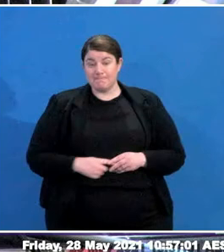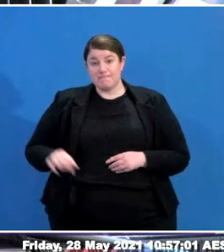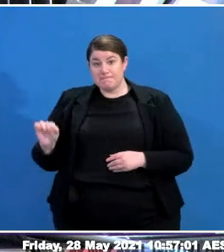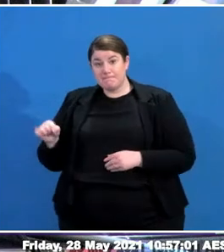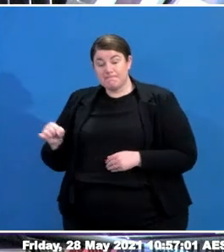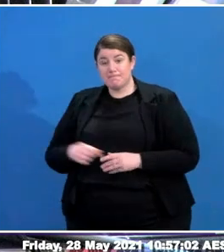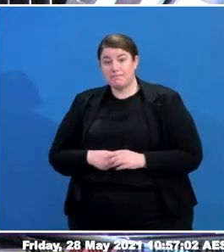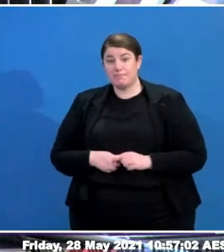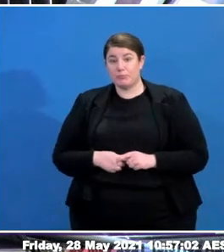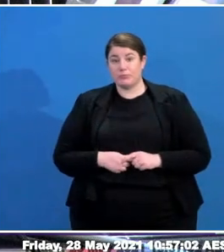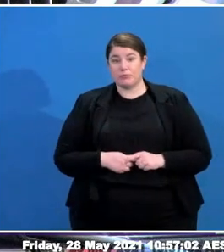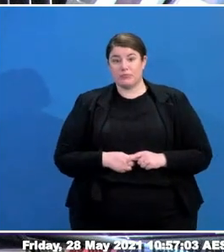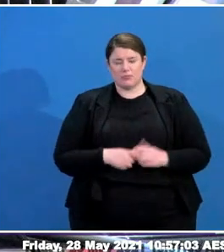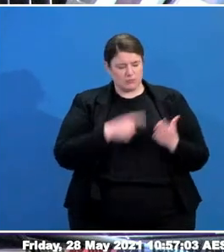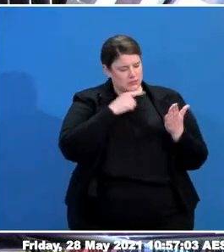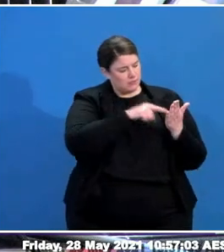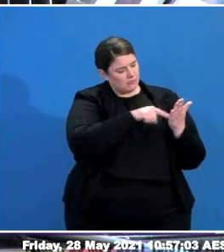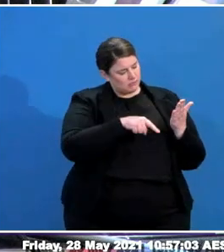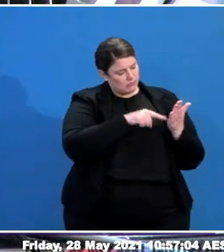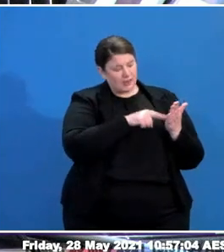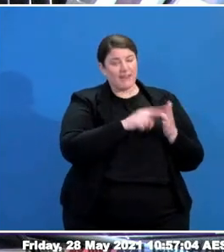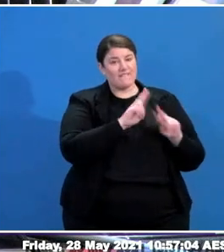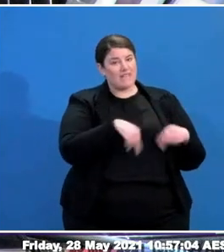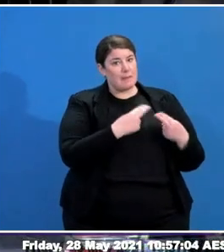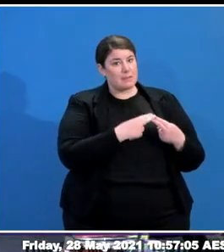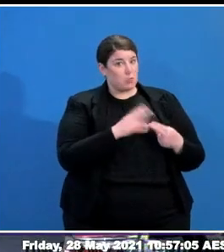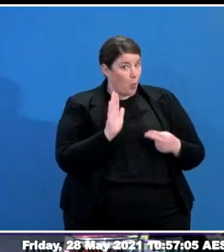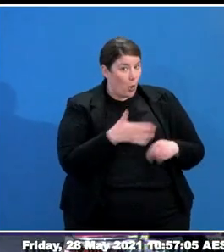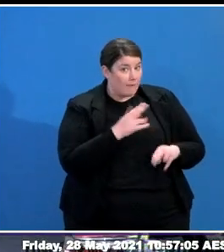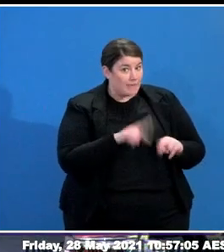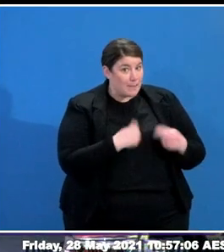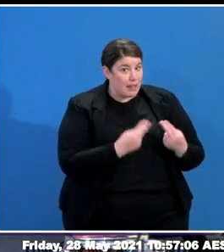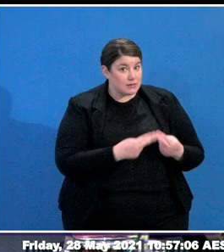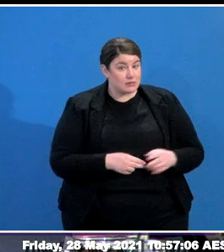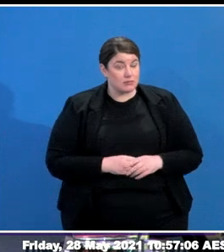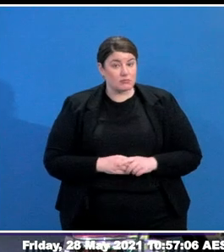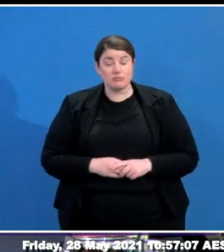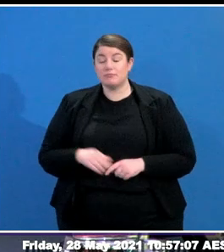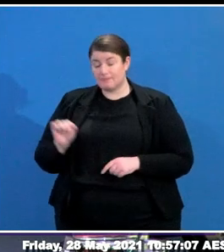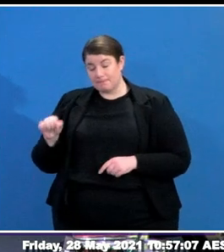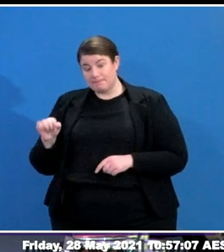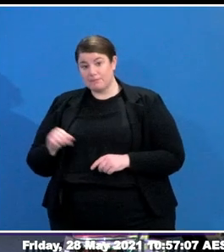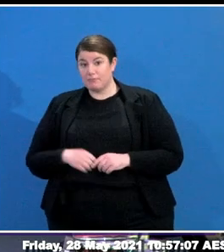And the reference to the "families" included all families? Yes. And that included Eliza?